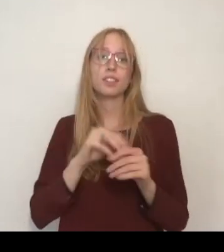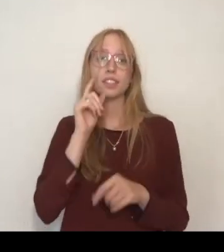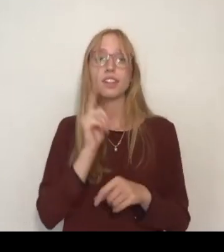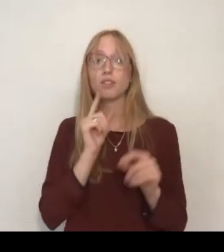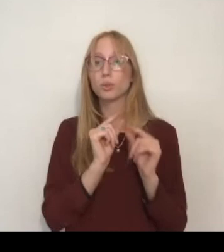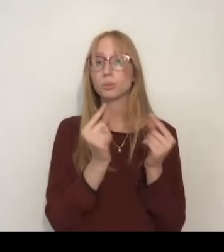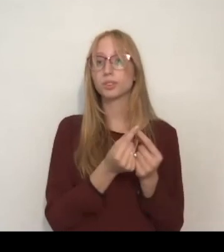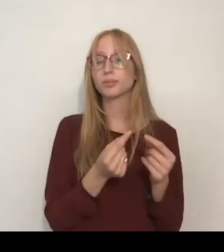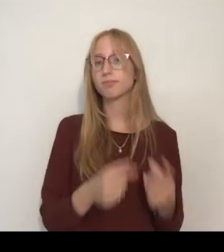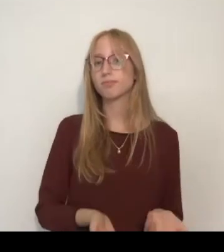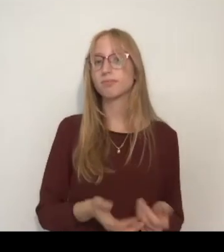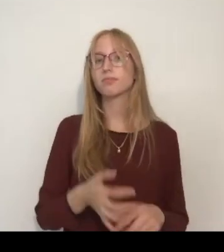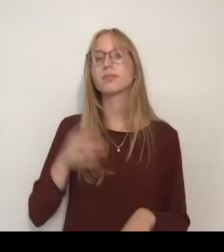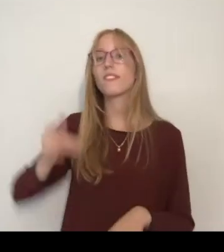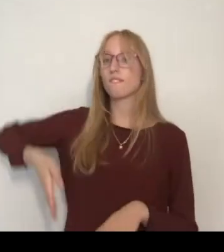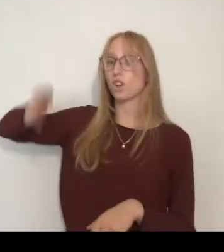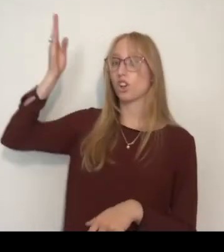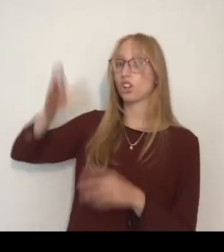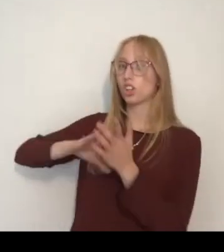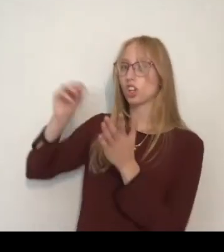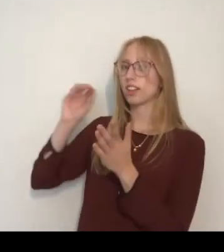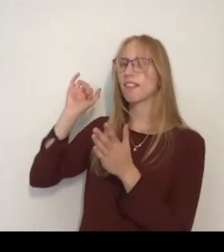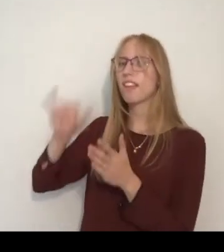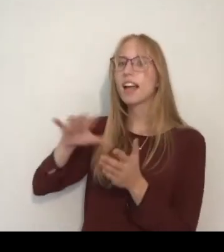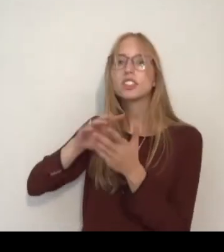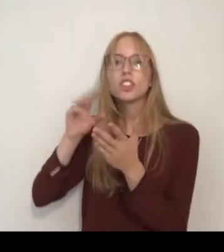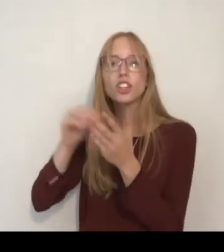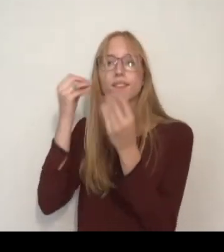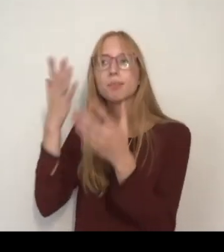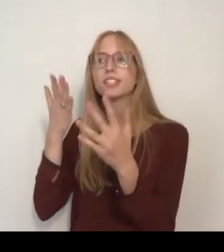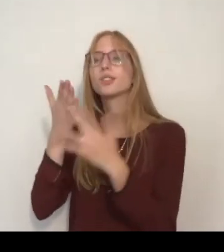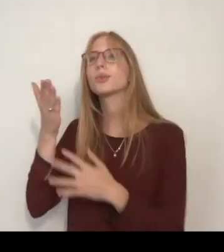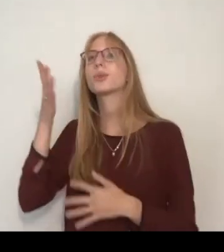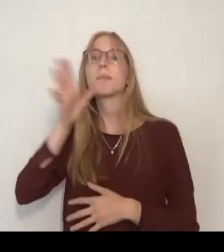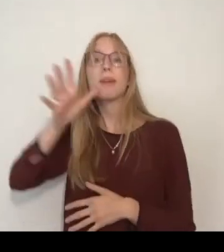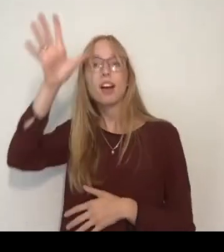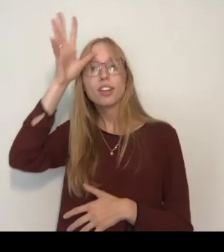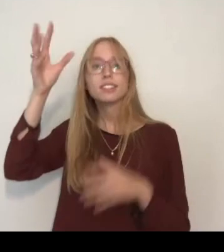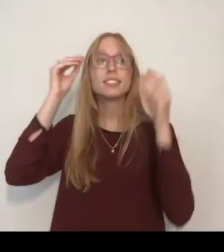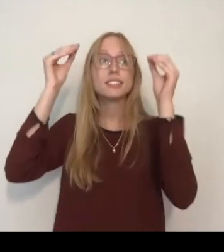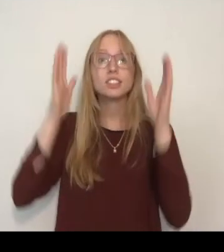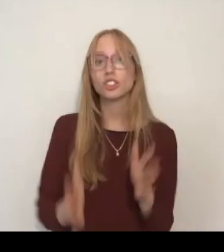We find that is more common within deaf groups. Vertical learning is learning information through